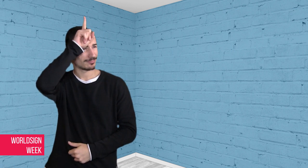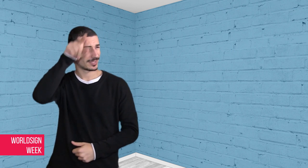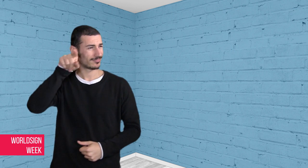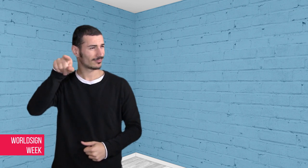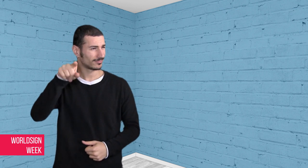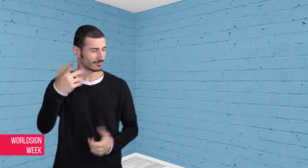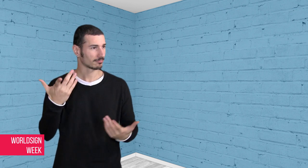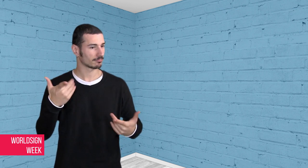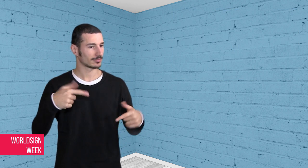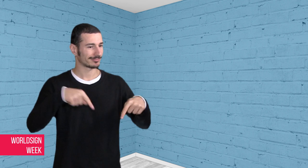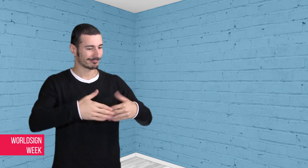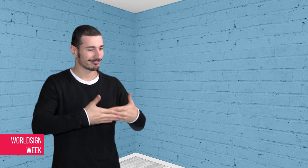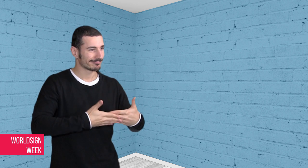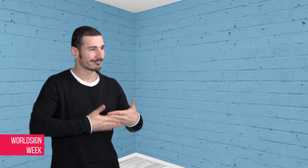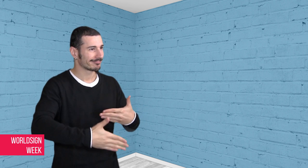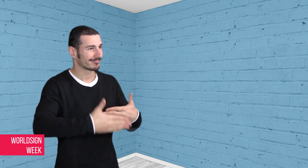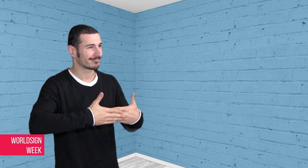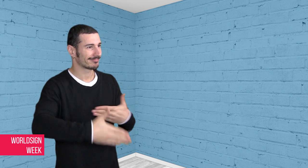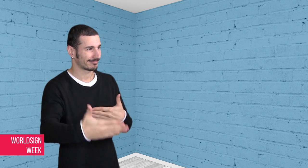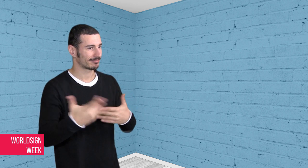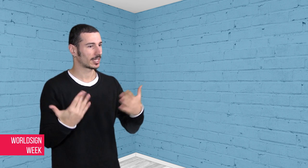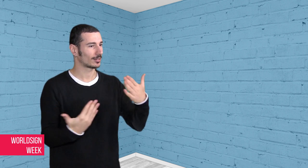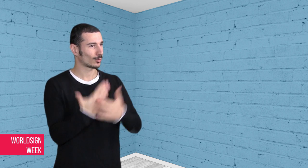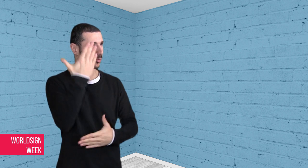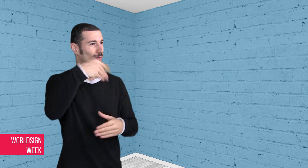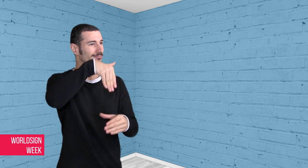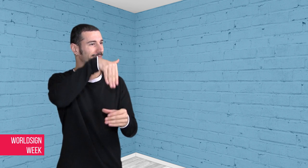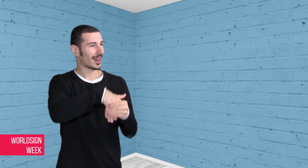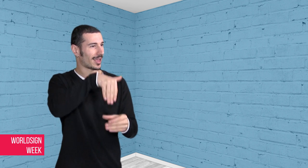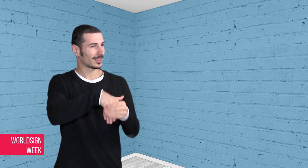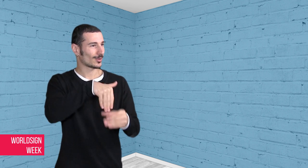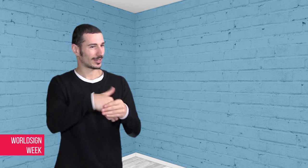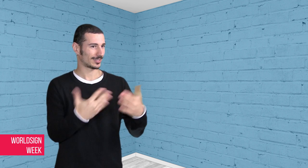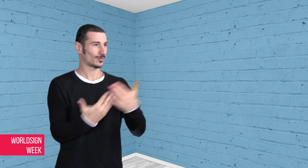Germany elections for Chancellor is coming soon.